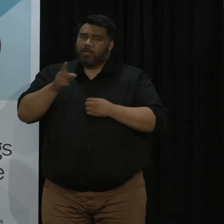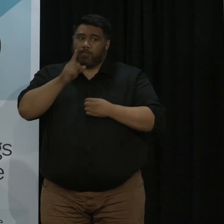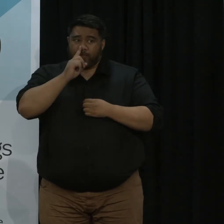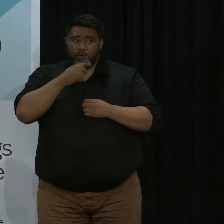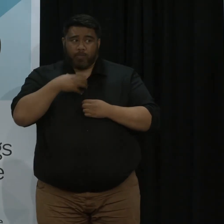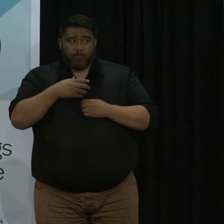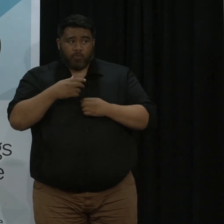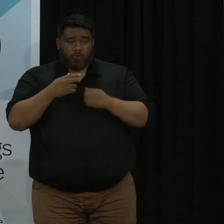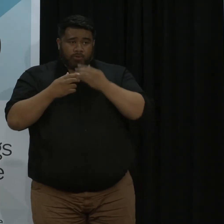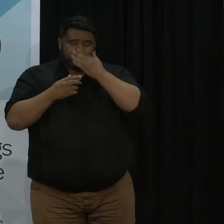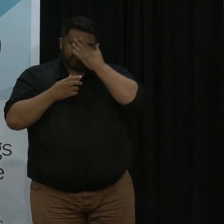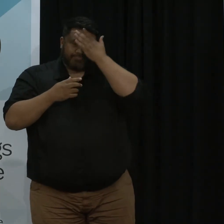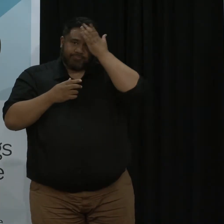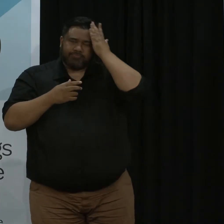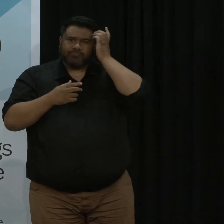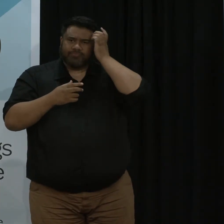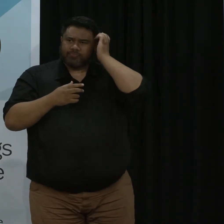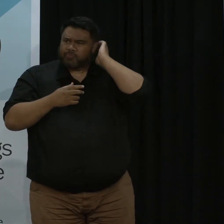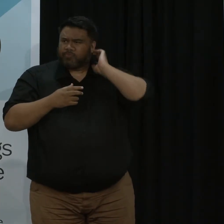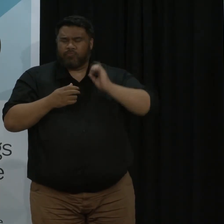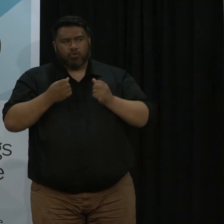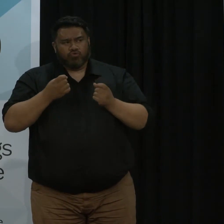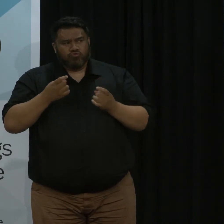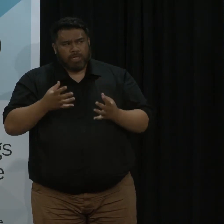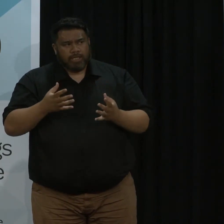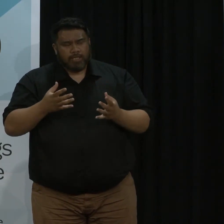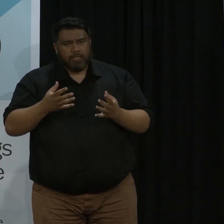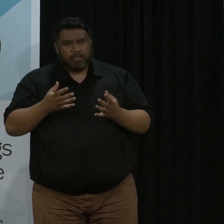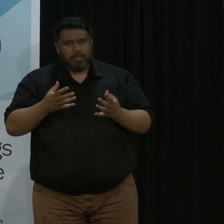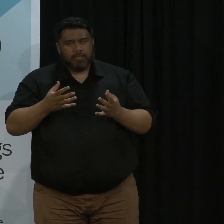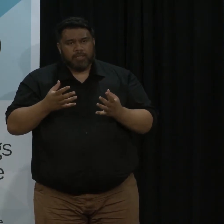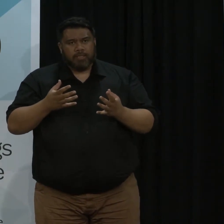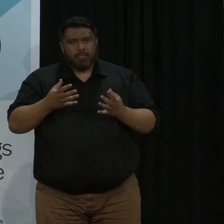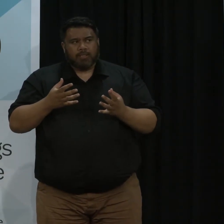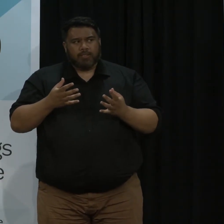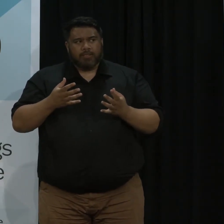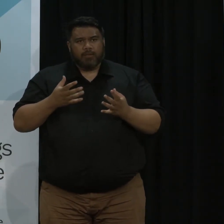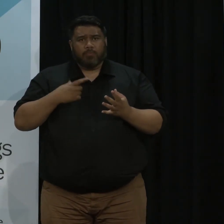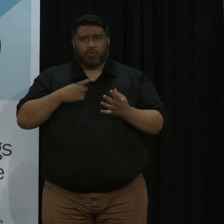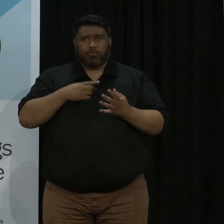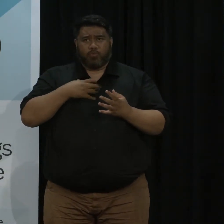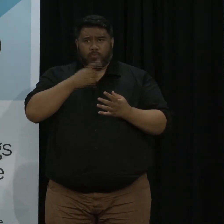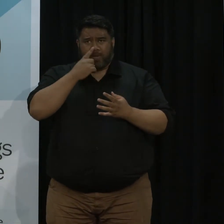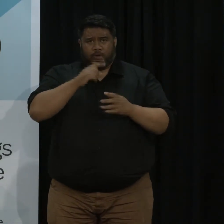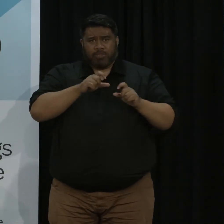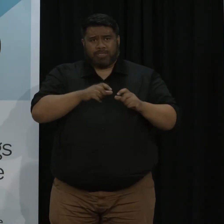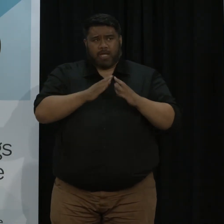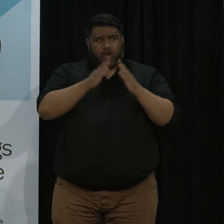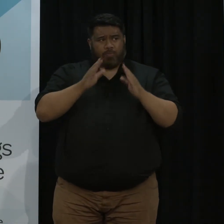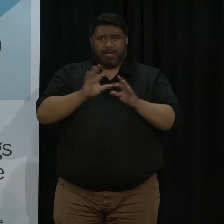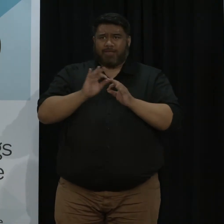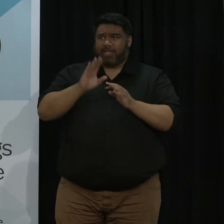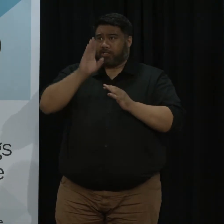That is a huge improvement on the system. People are in much more